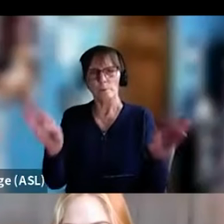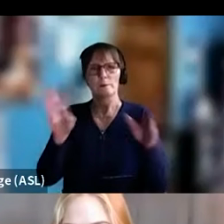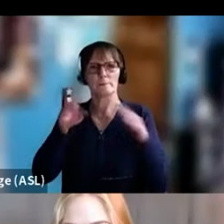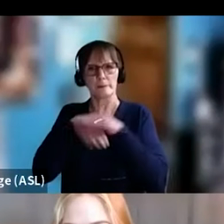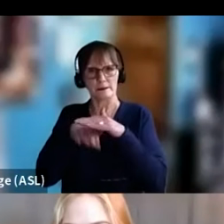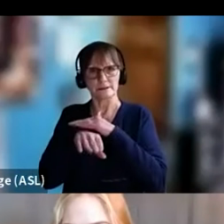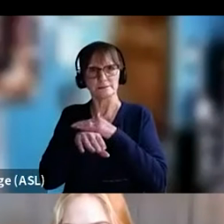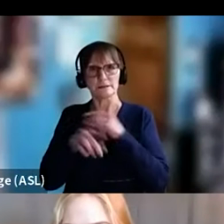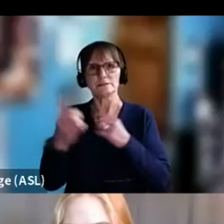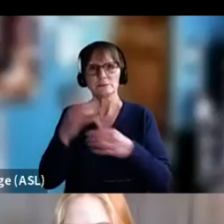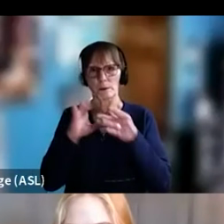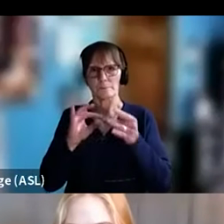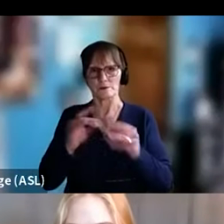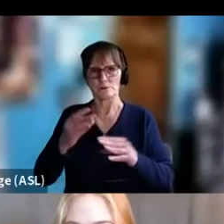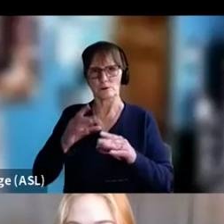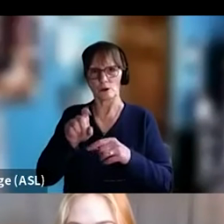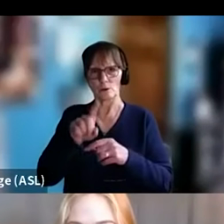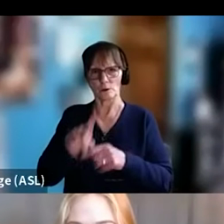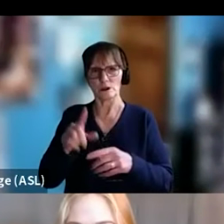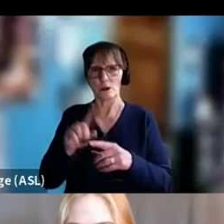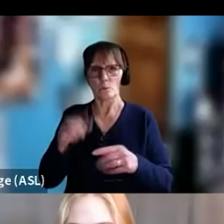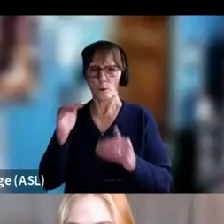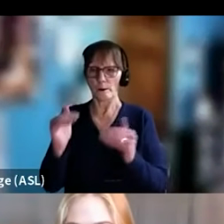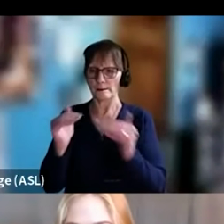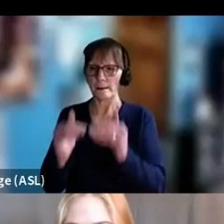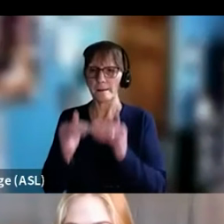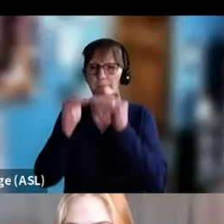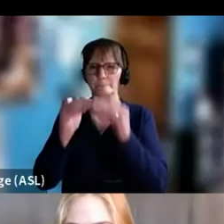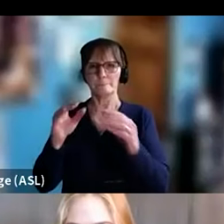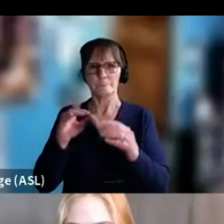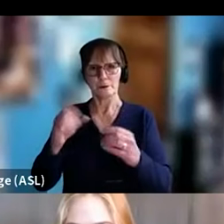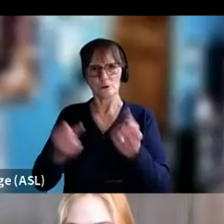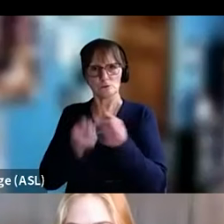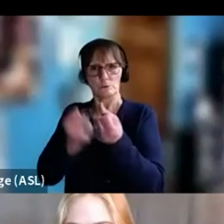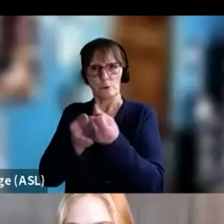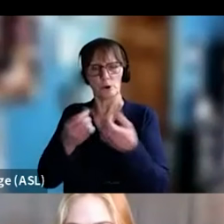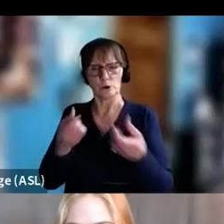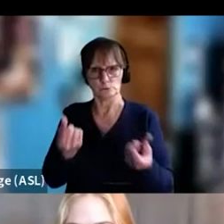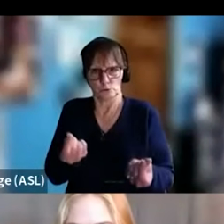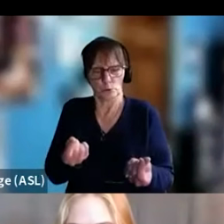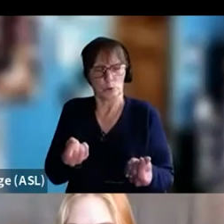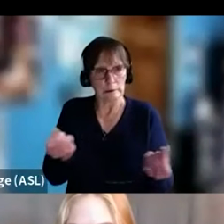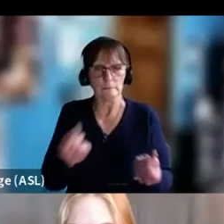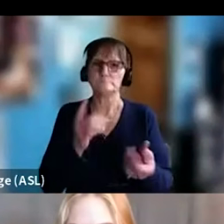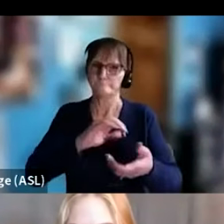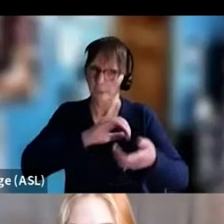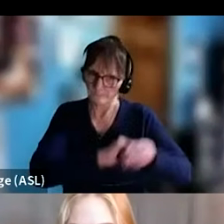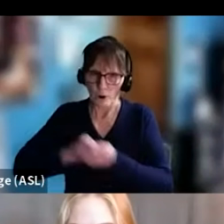Somebody mentioned a question of like what can peer supports do? You can partner, you can do activities.